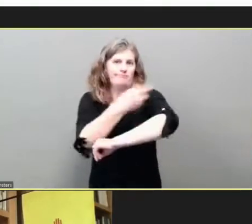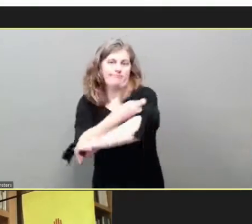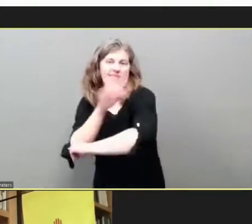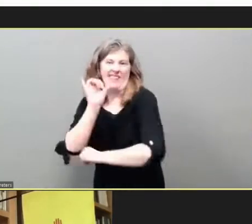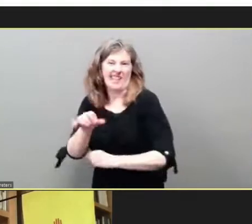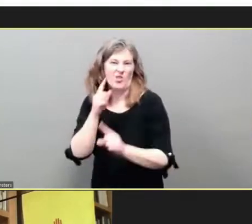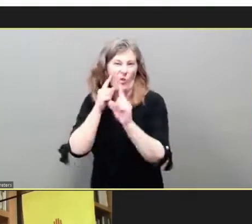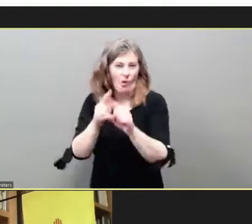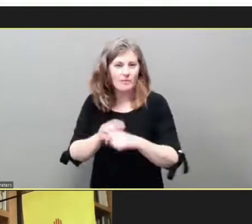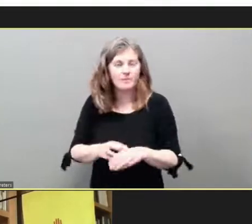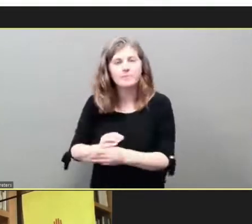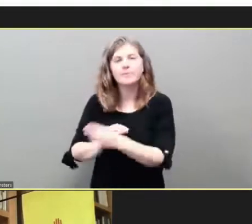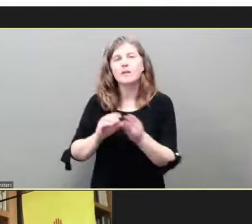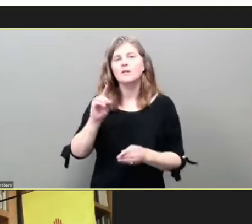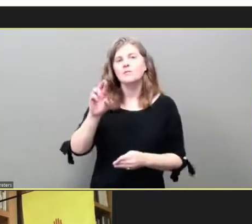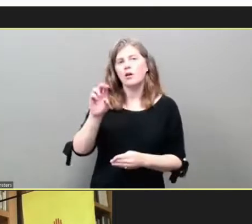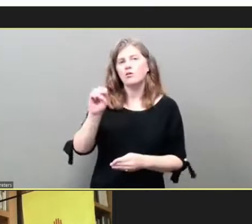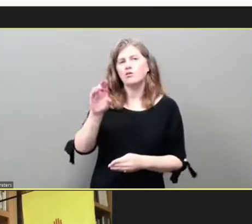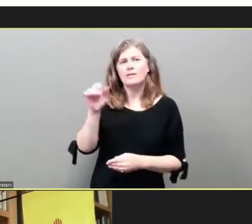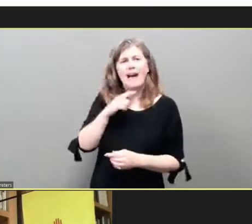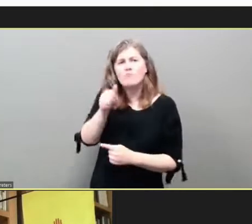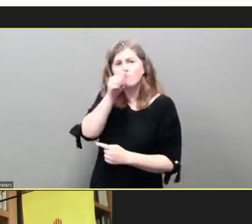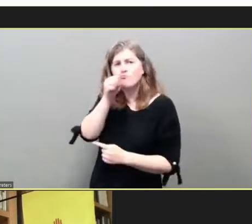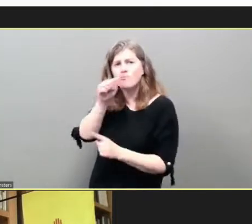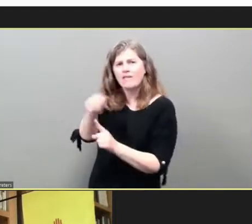And I would just say in private entities, let's, let's not forget that